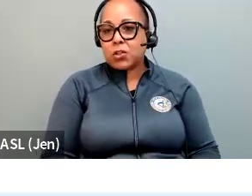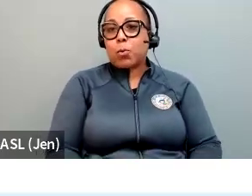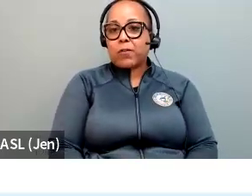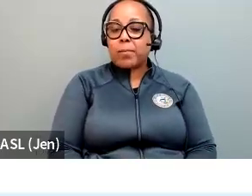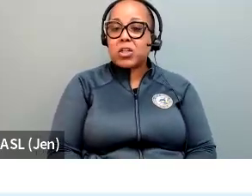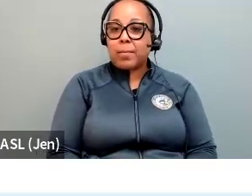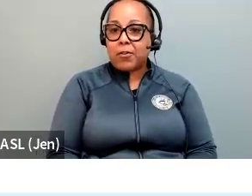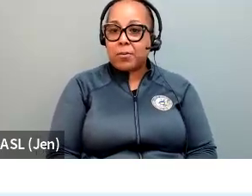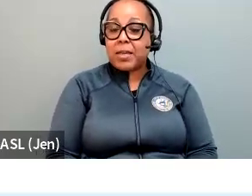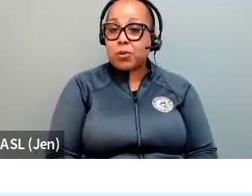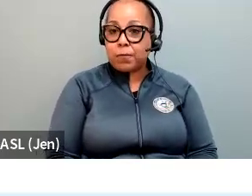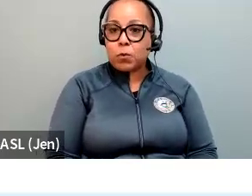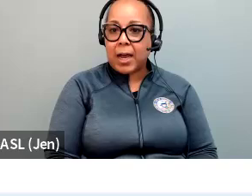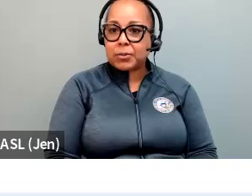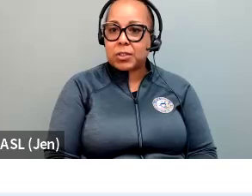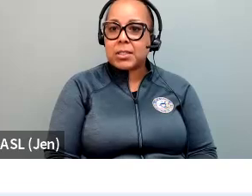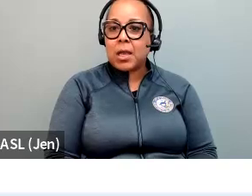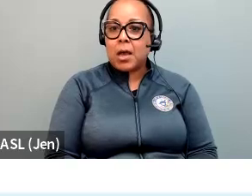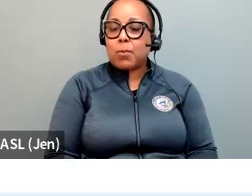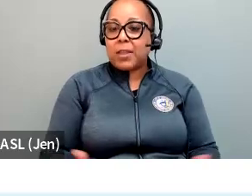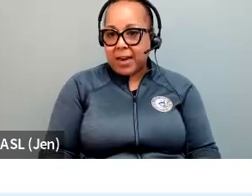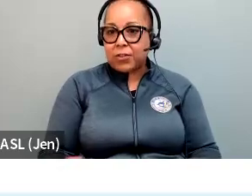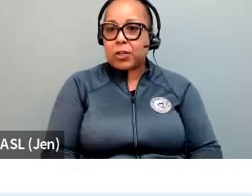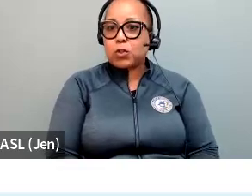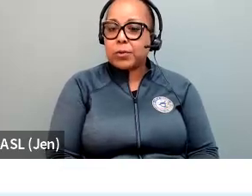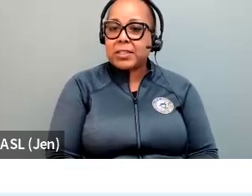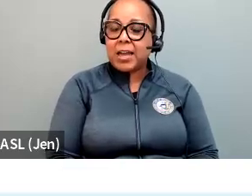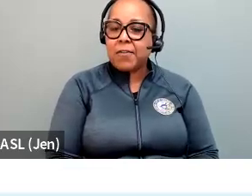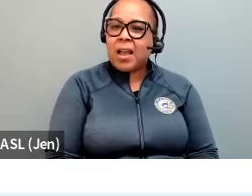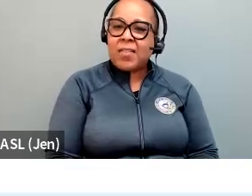to know more information about the menu and food options, when they find out the consumer's Deaf,